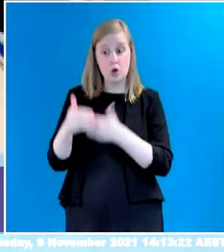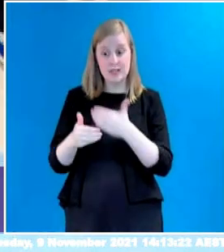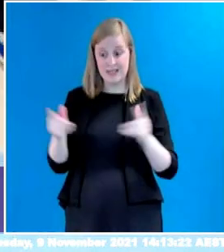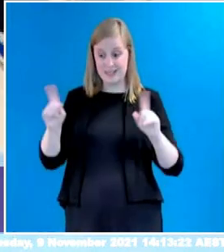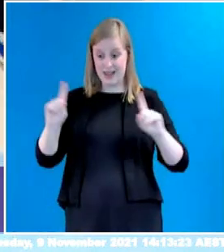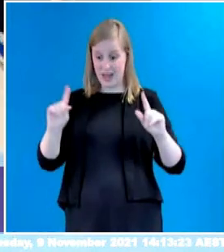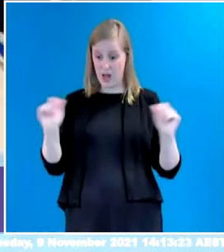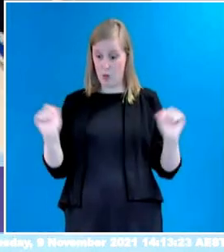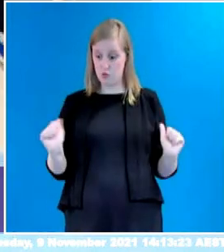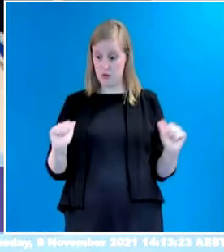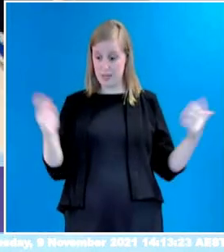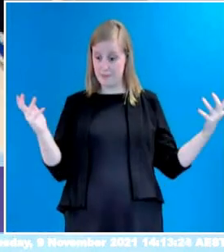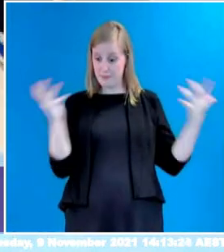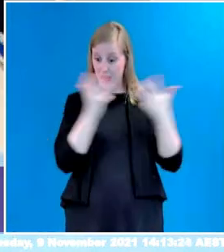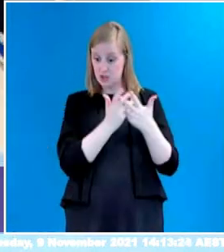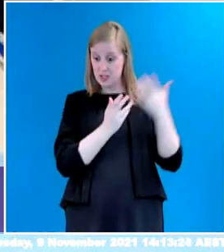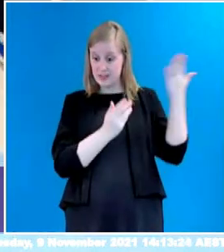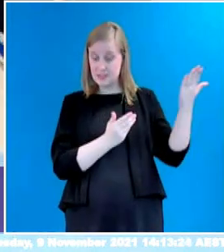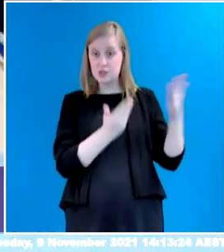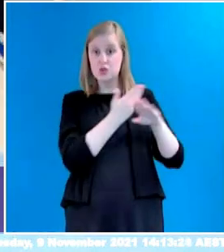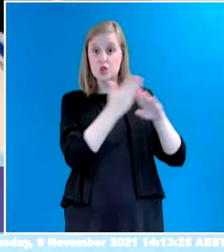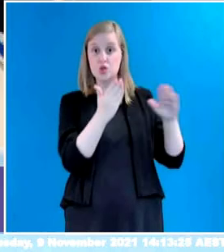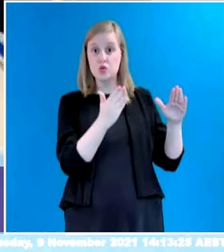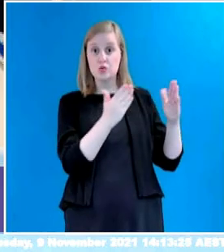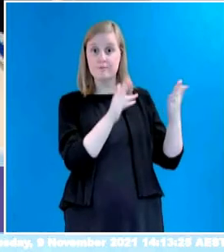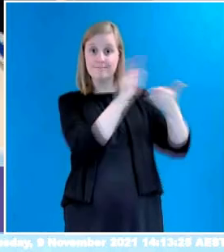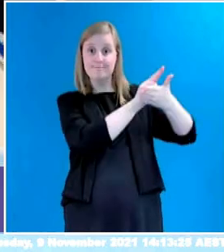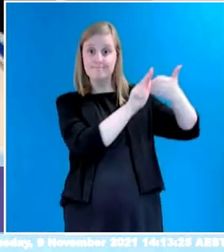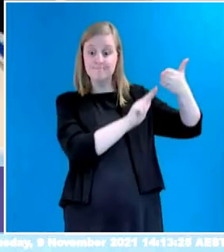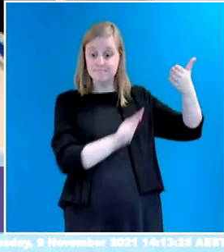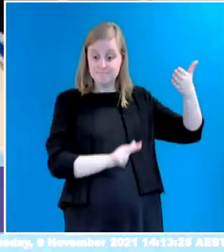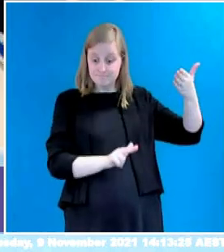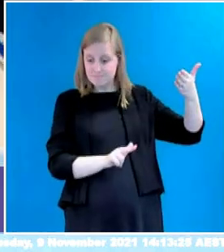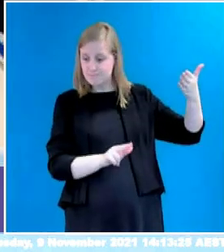Then you put together for consideration by the Parliament, by the Joint Standing